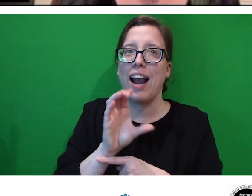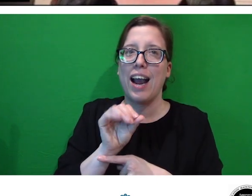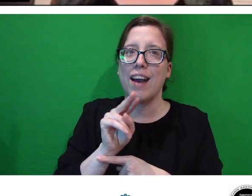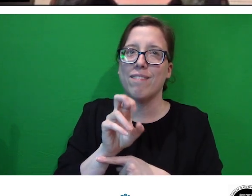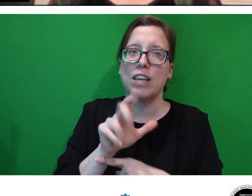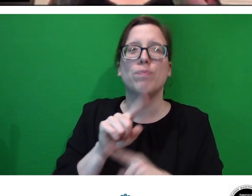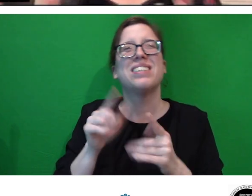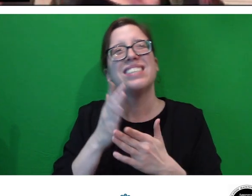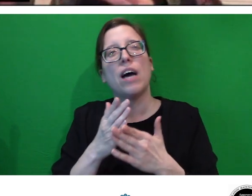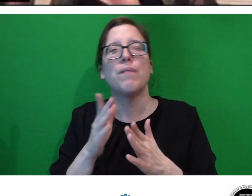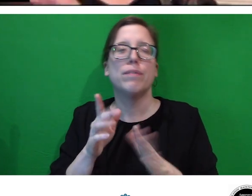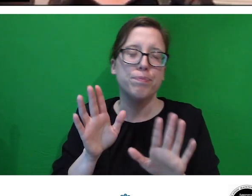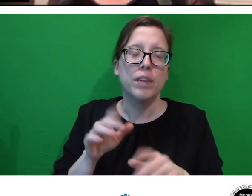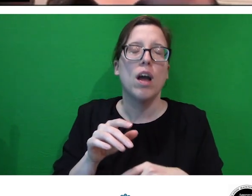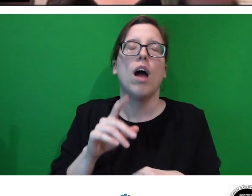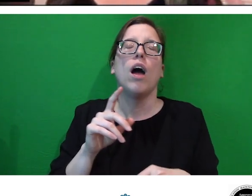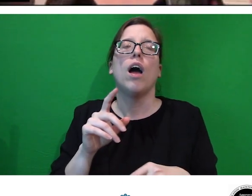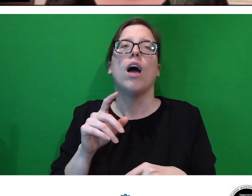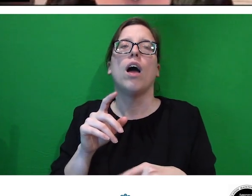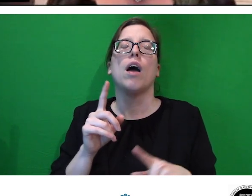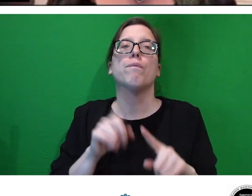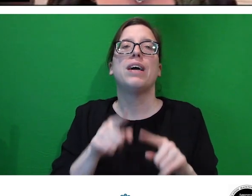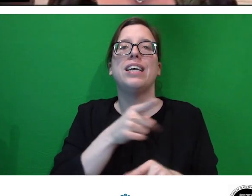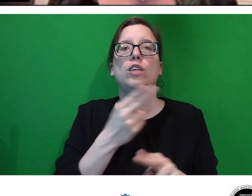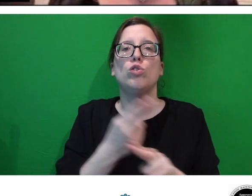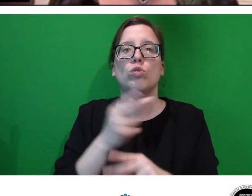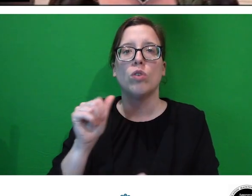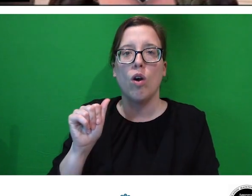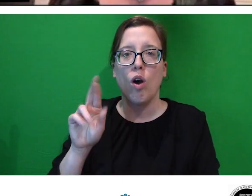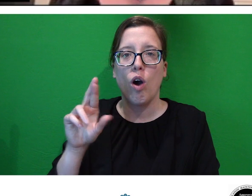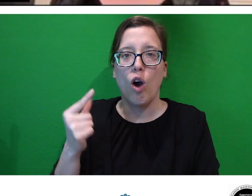Which it's kind of like sign, but it's not because it's not conventional.